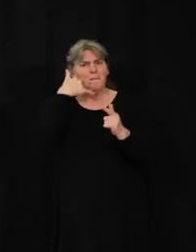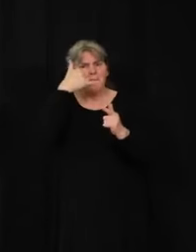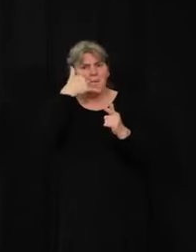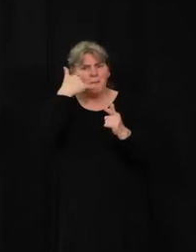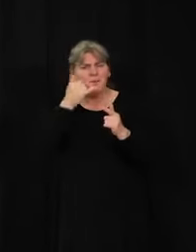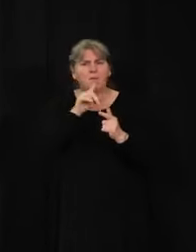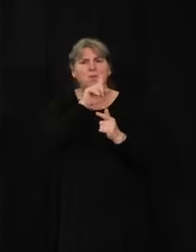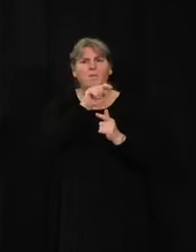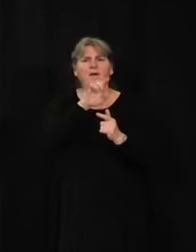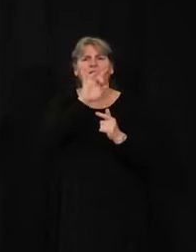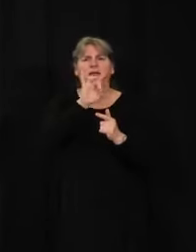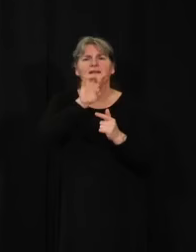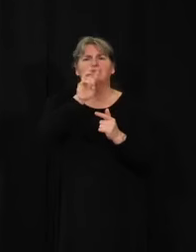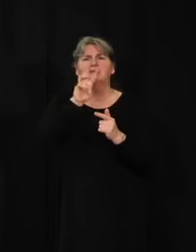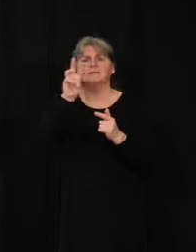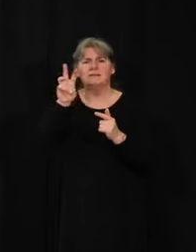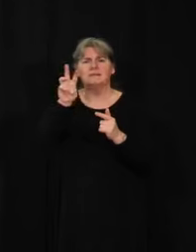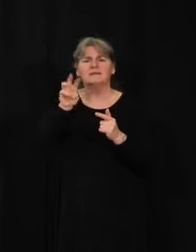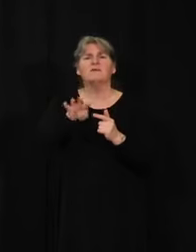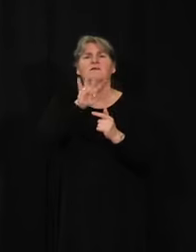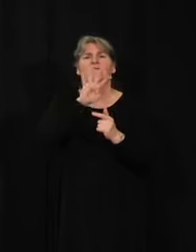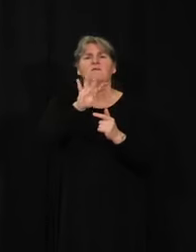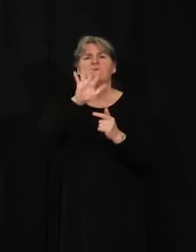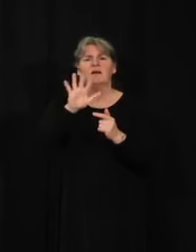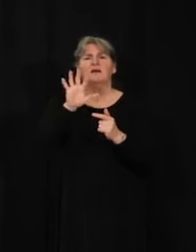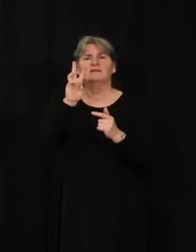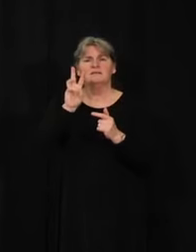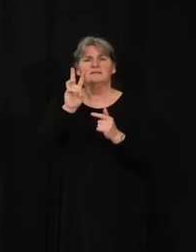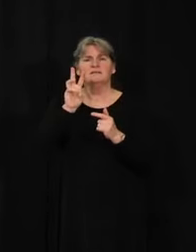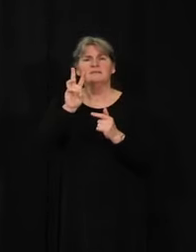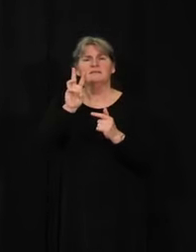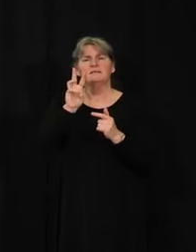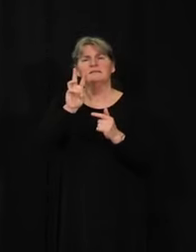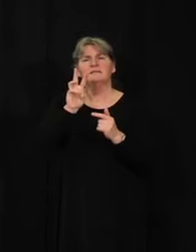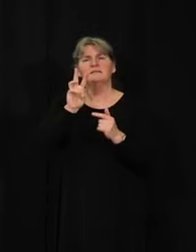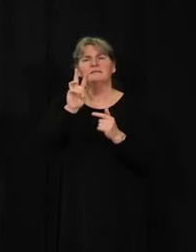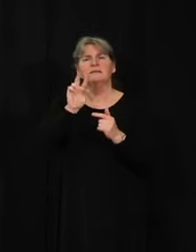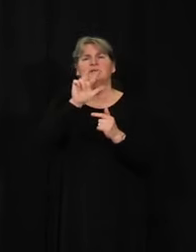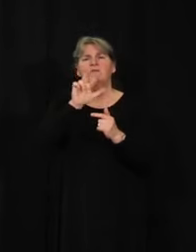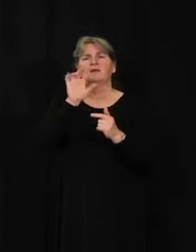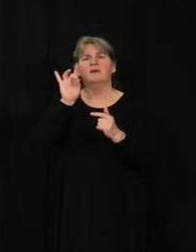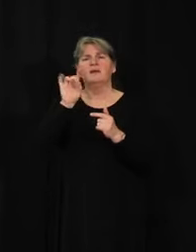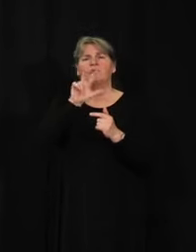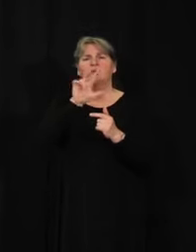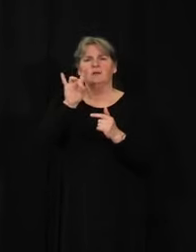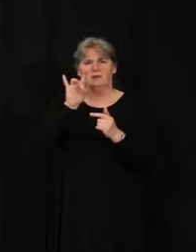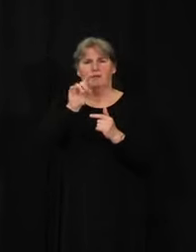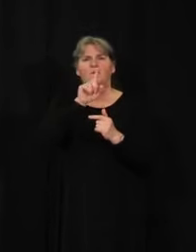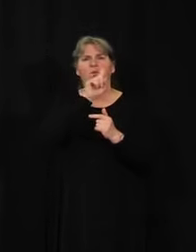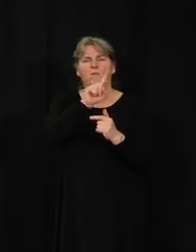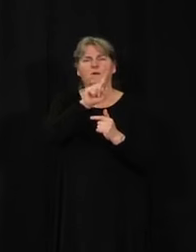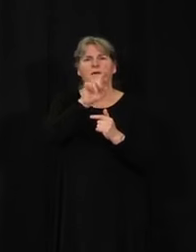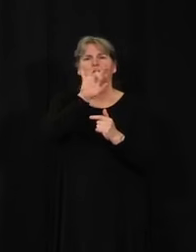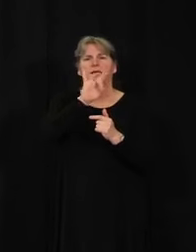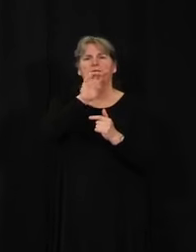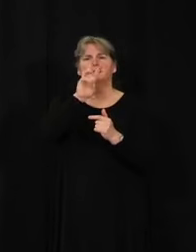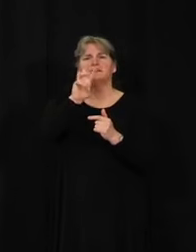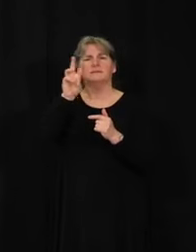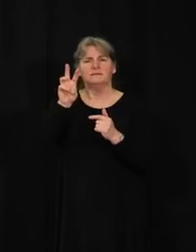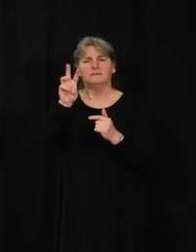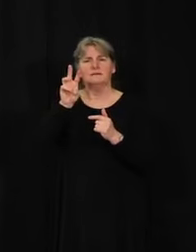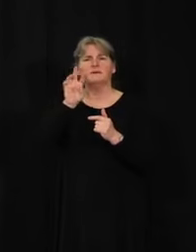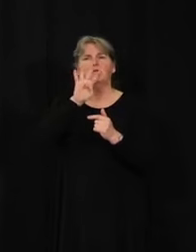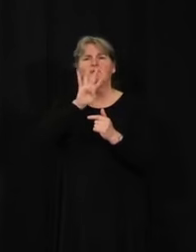calling 1-866-456-3838.